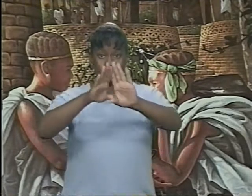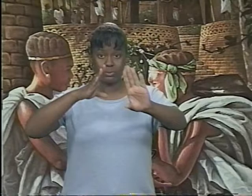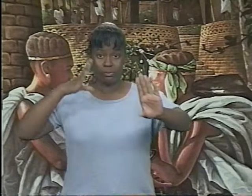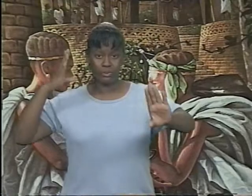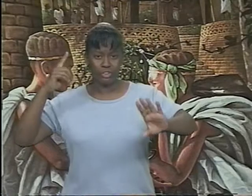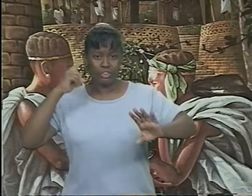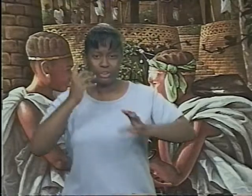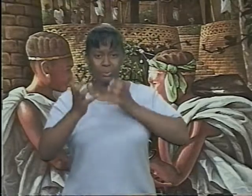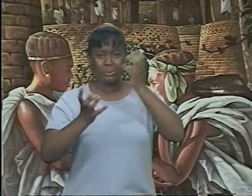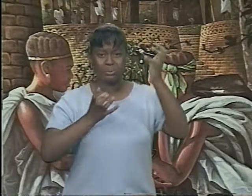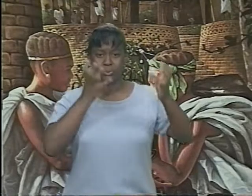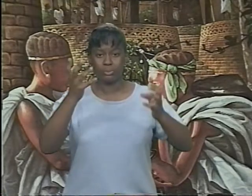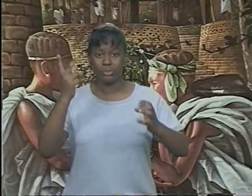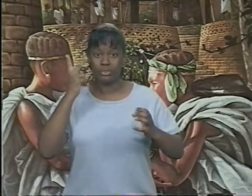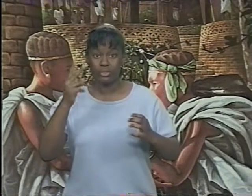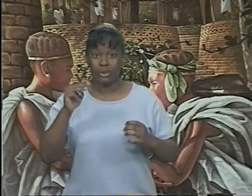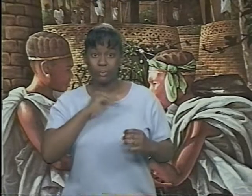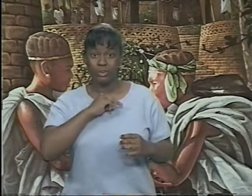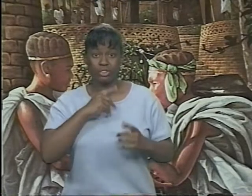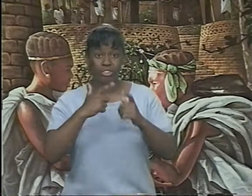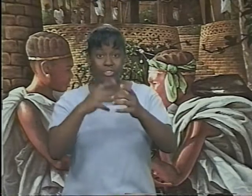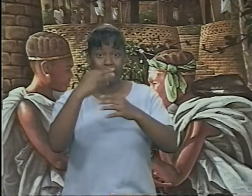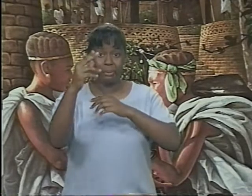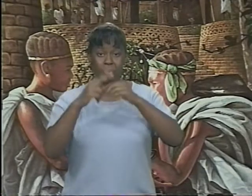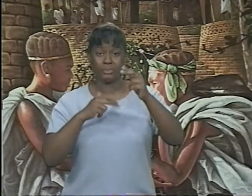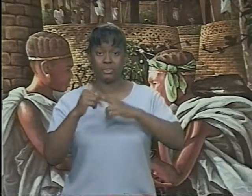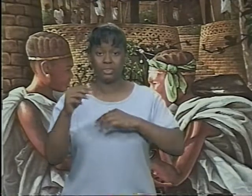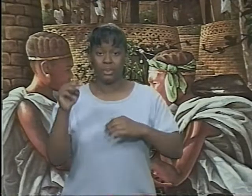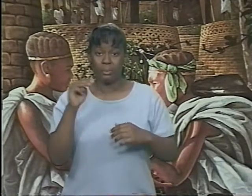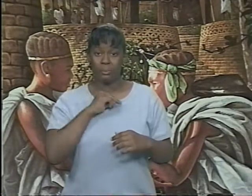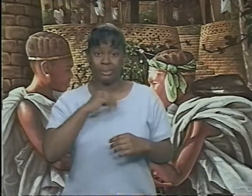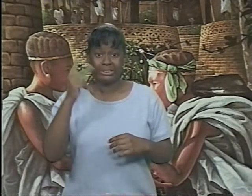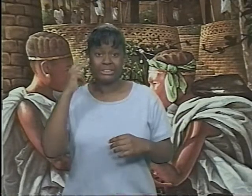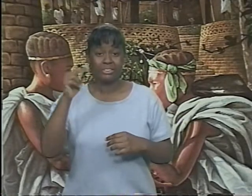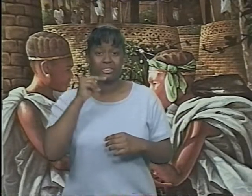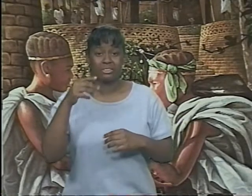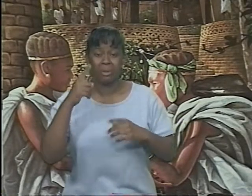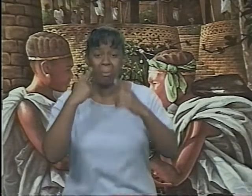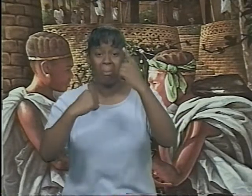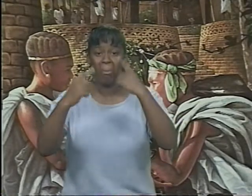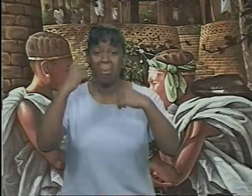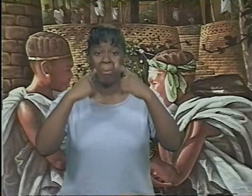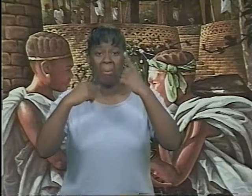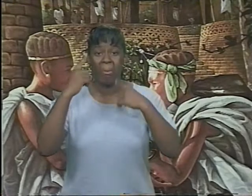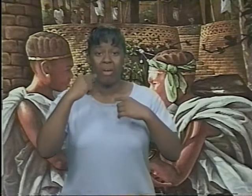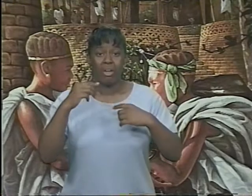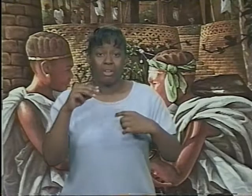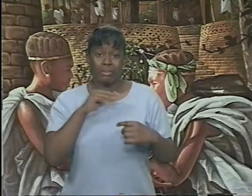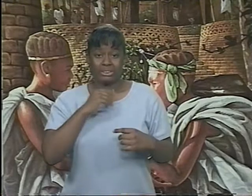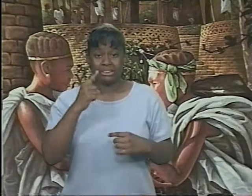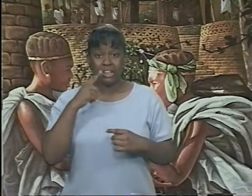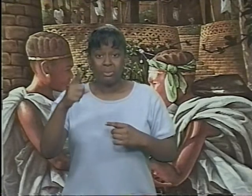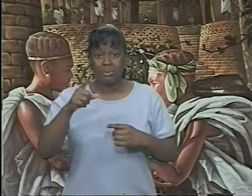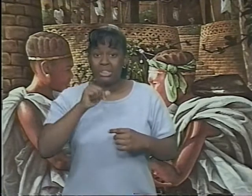Just as they entered through the great doors, the air was rent by piercing cries, and Manyara ran wildly out of a chamber